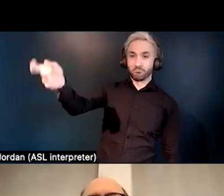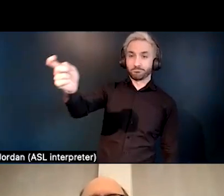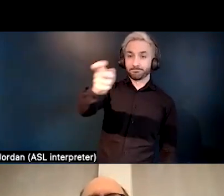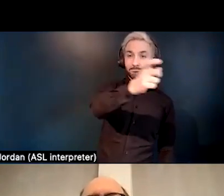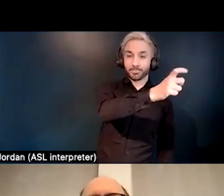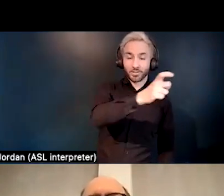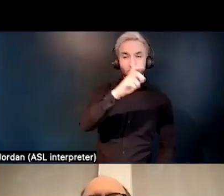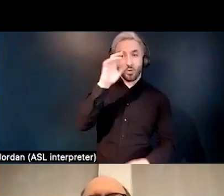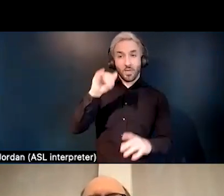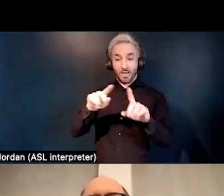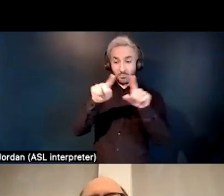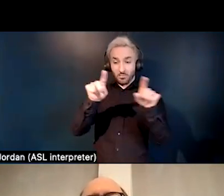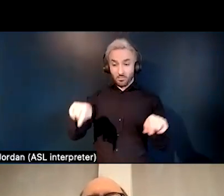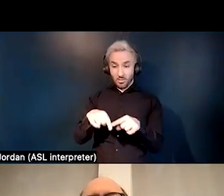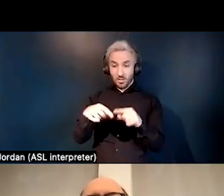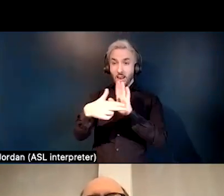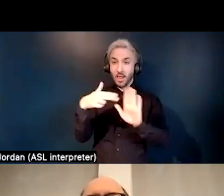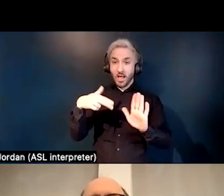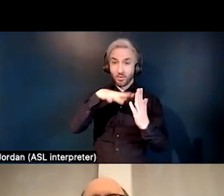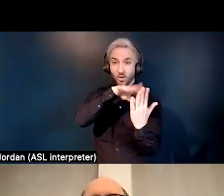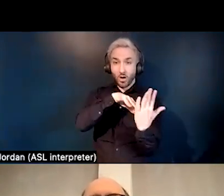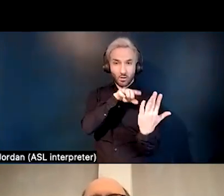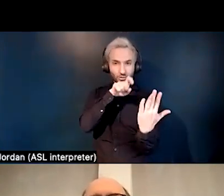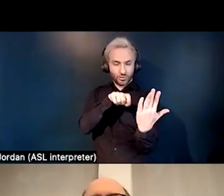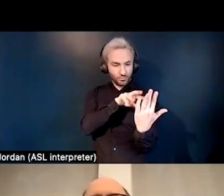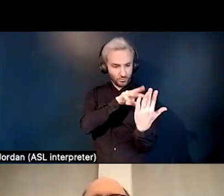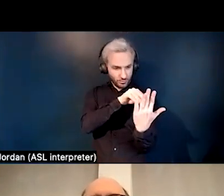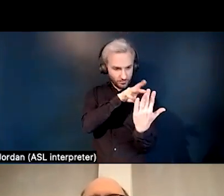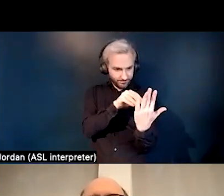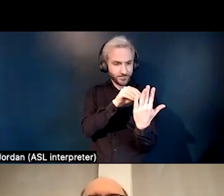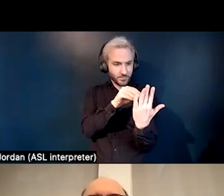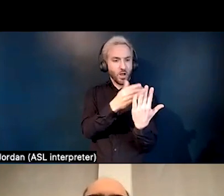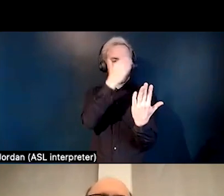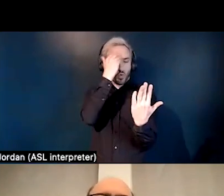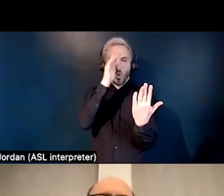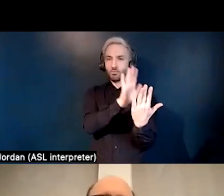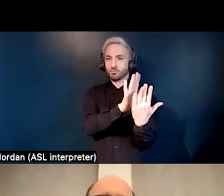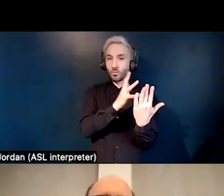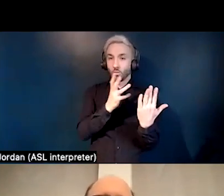reliably in a place on the carton where you can get at it, particularly if you're a robot, is a